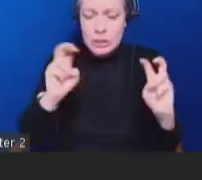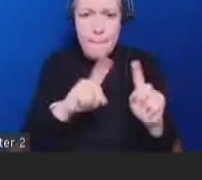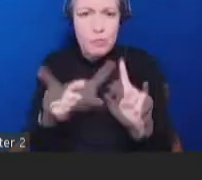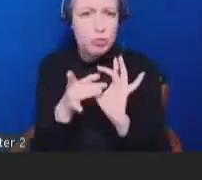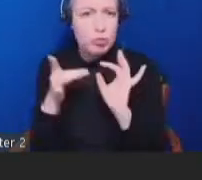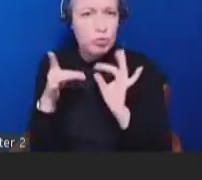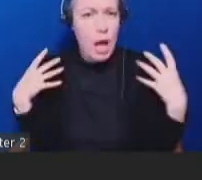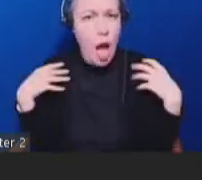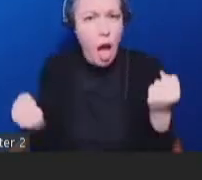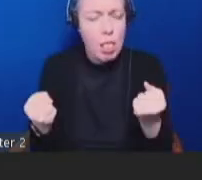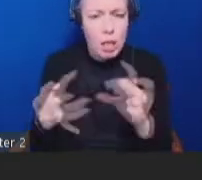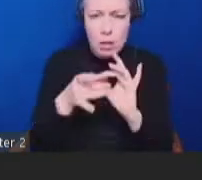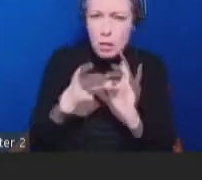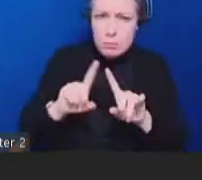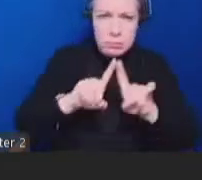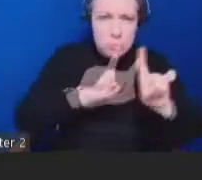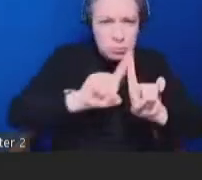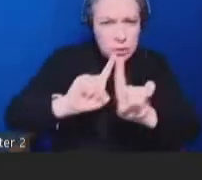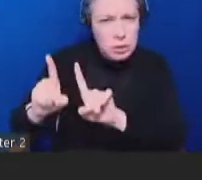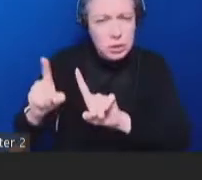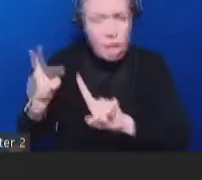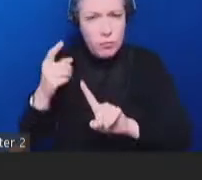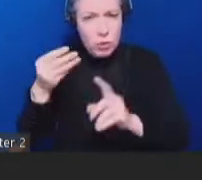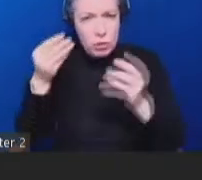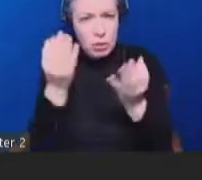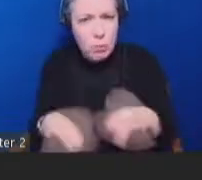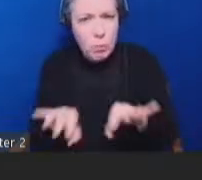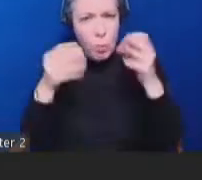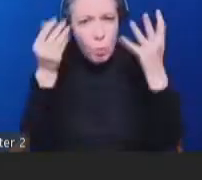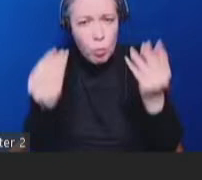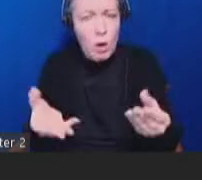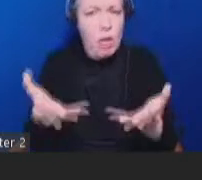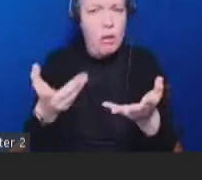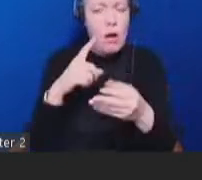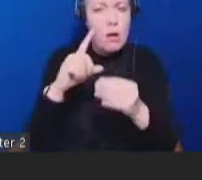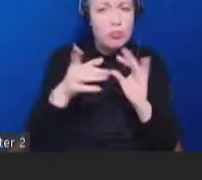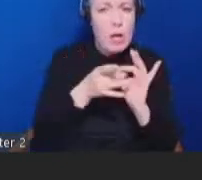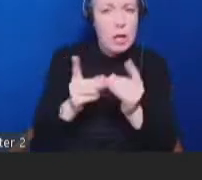and topics around the connection of health and society, economic implications of health, the